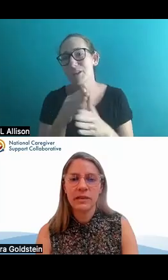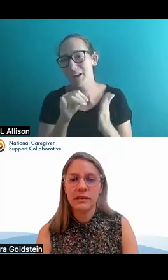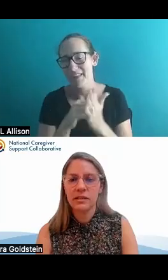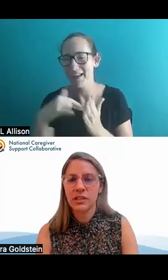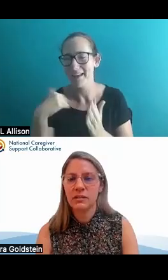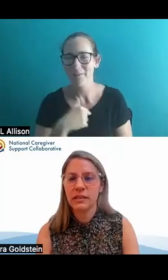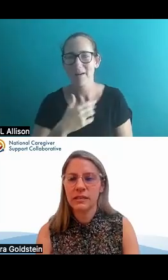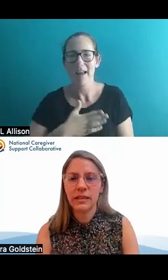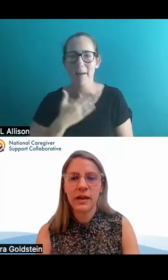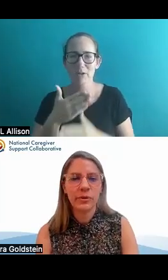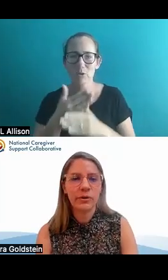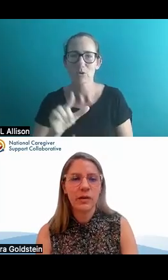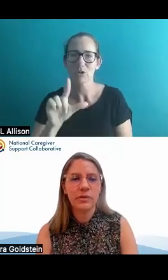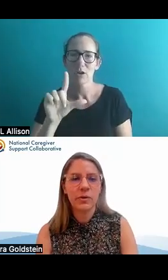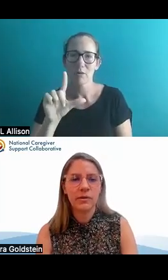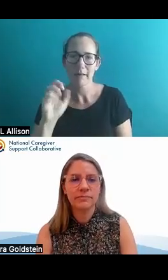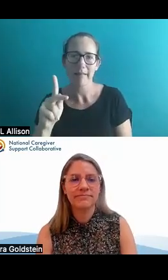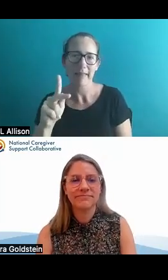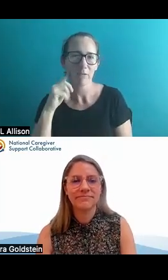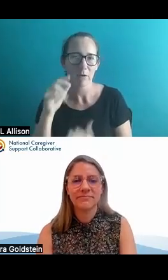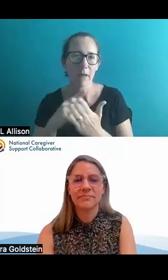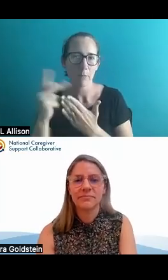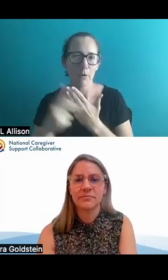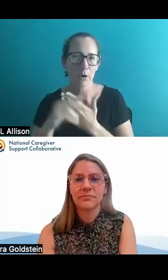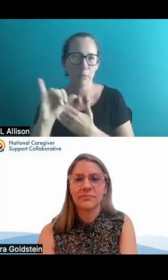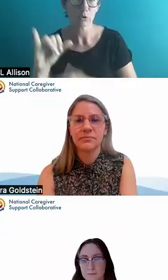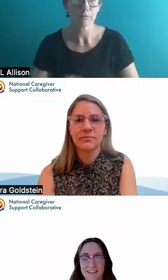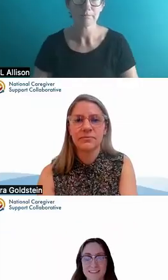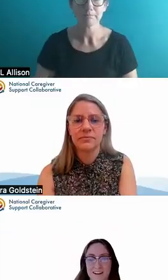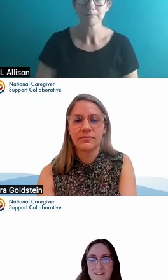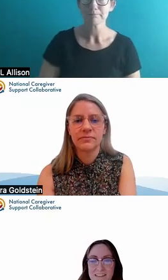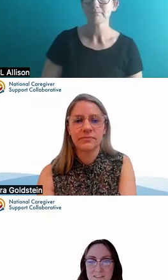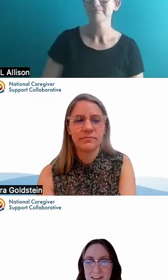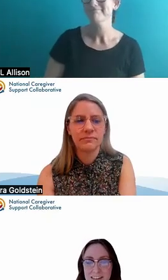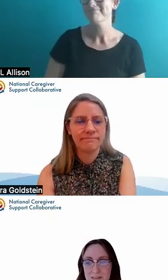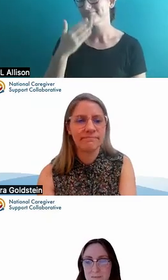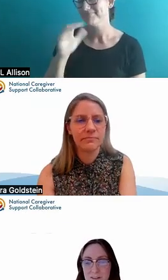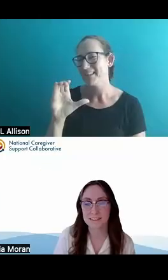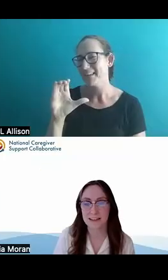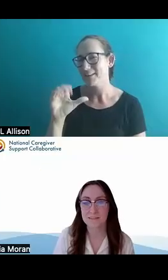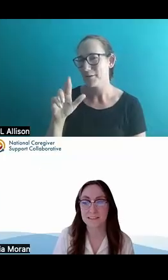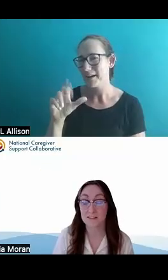to share a link to that program as well. Thanks, Cara. That's a great example and it sounds like